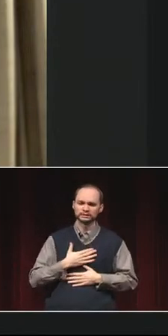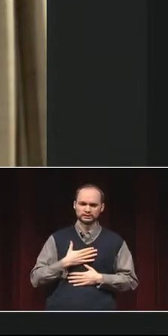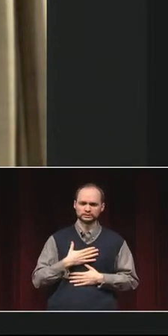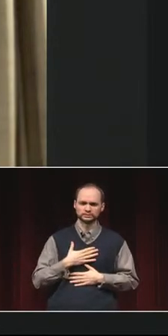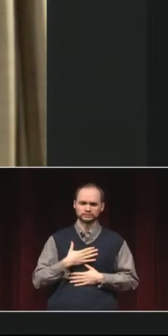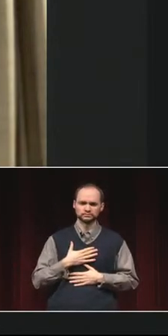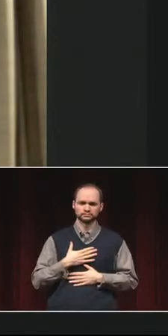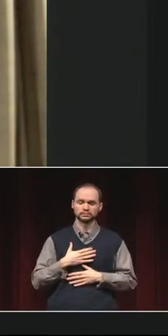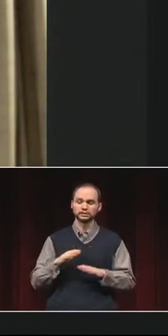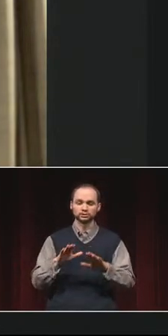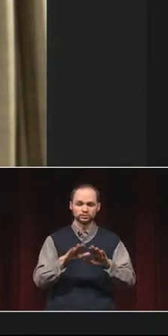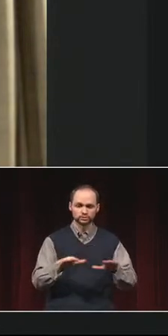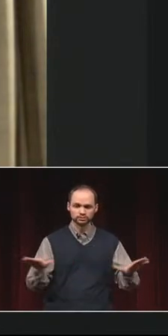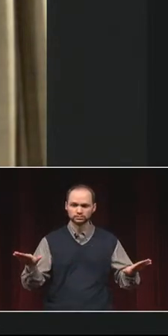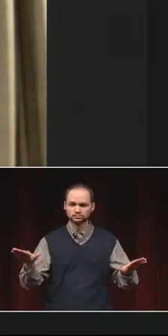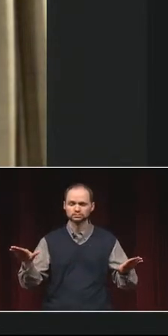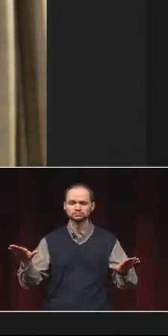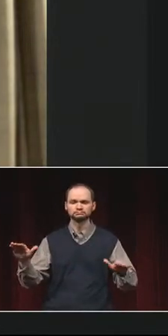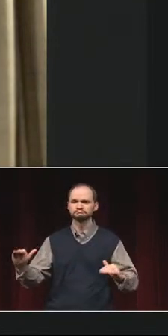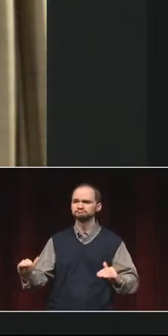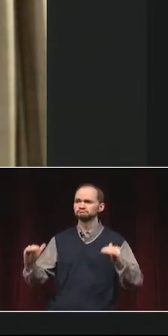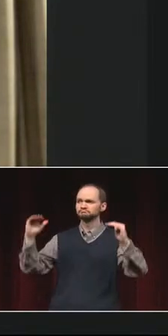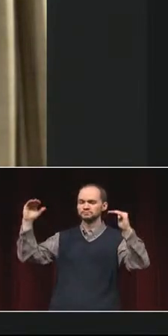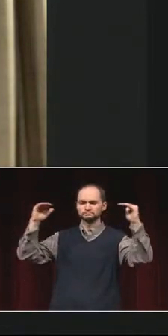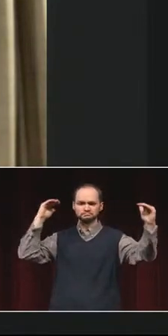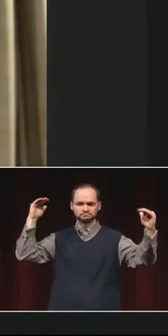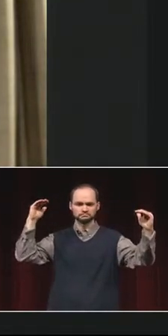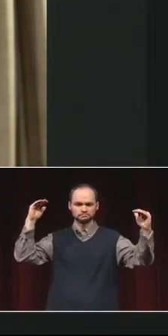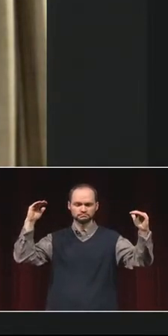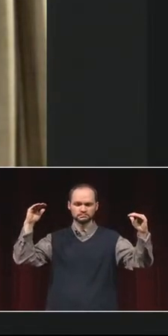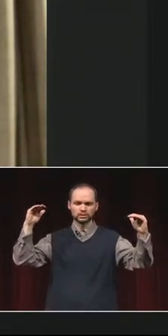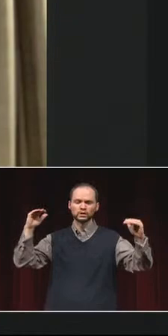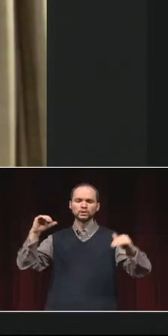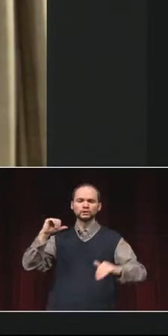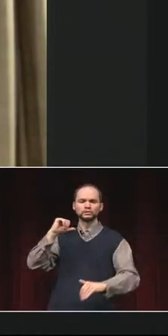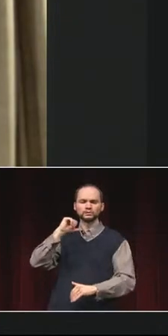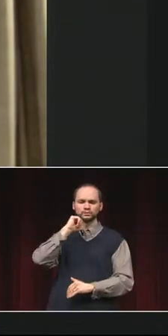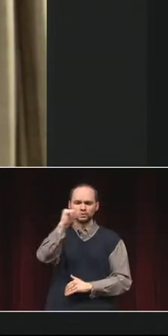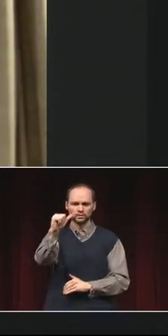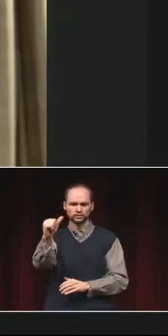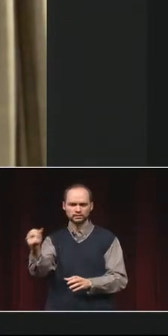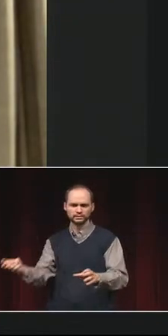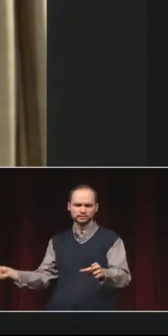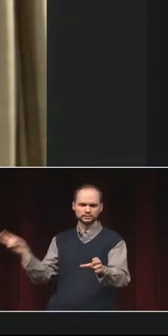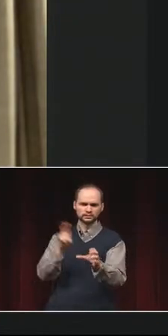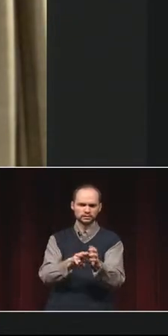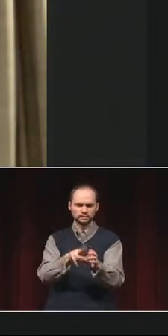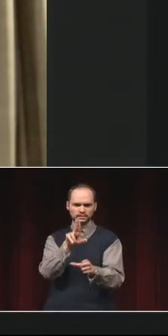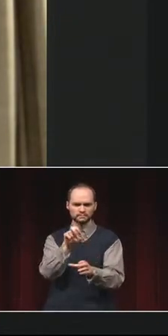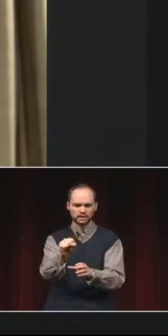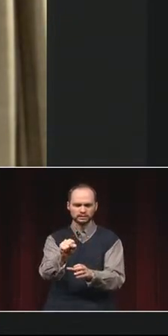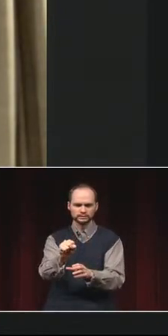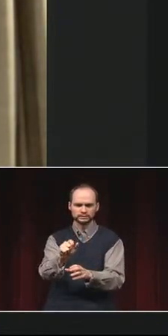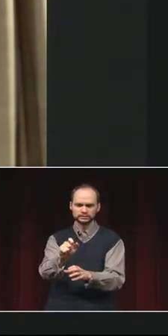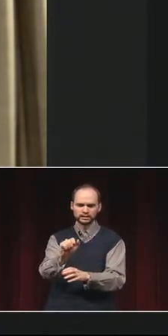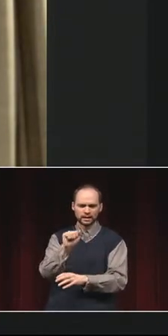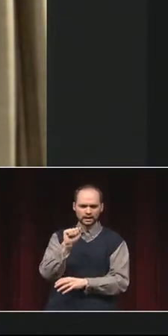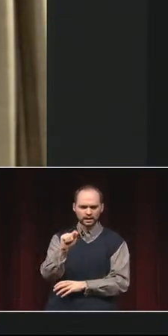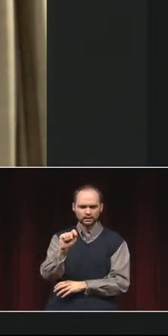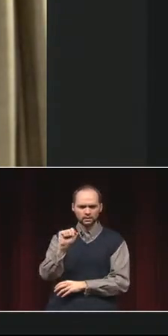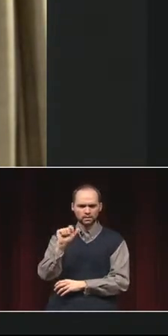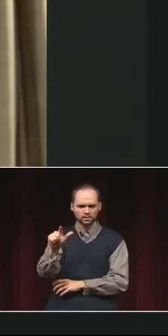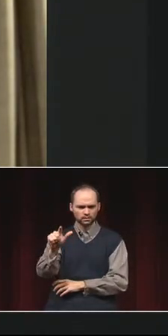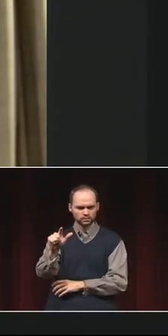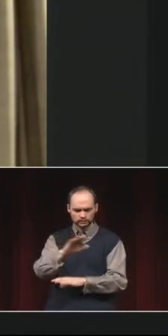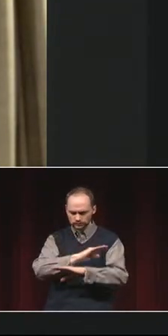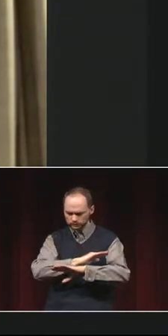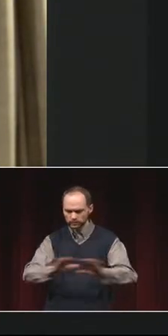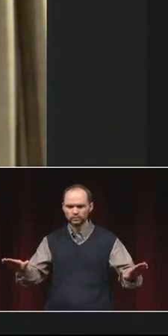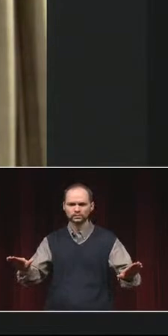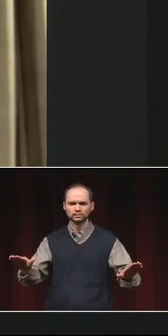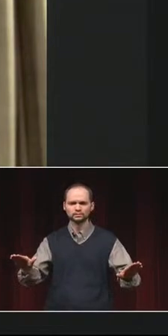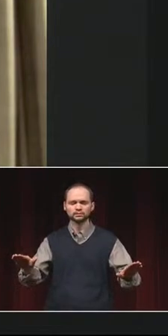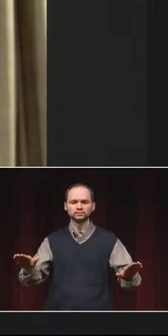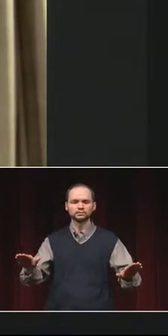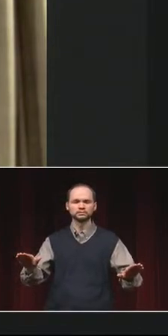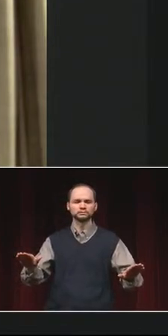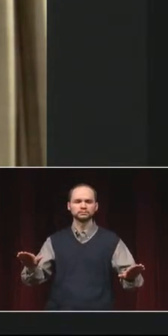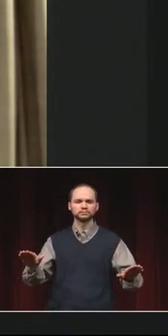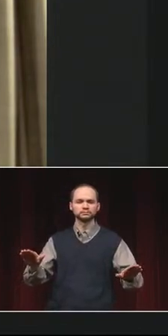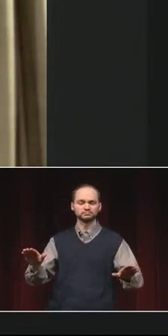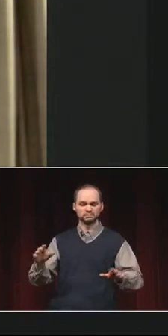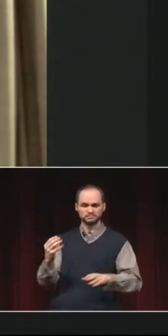children and grownups, don't ride the bus at all on Monday and until our issues are resolved.